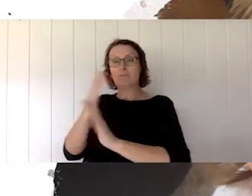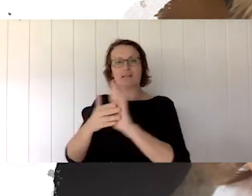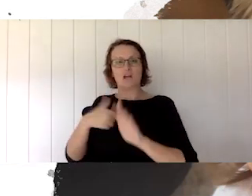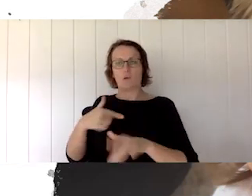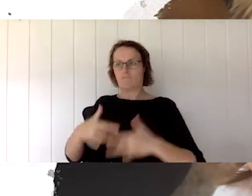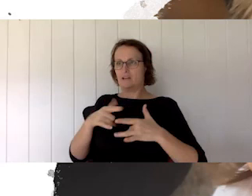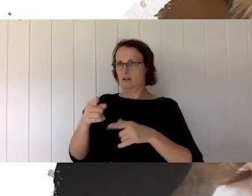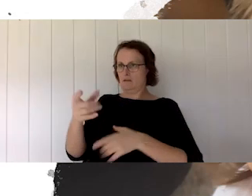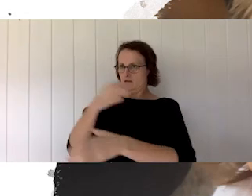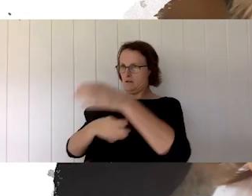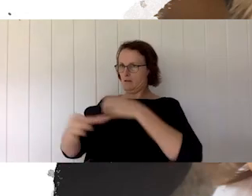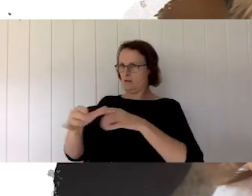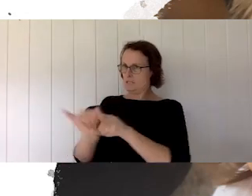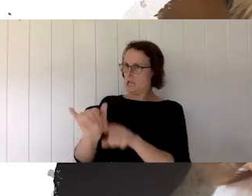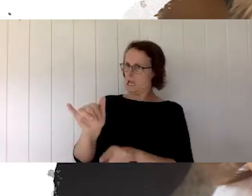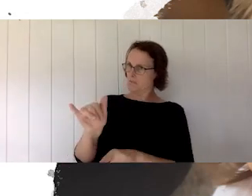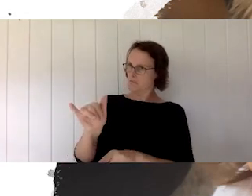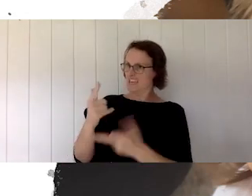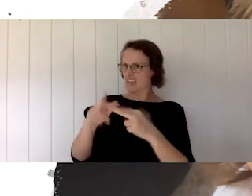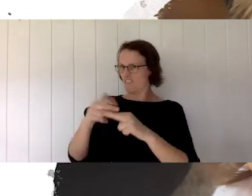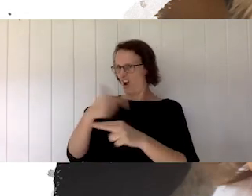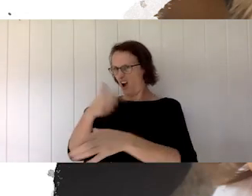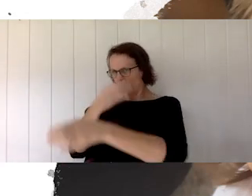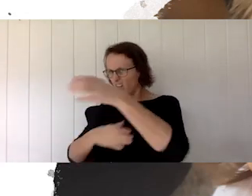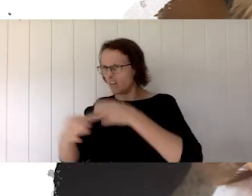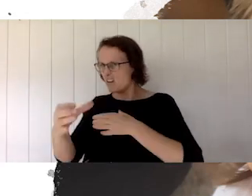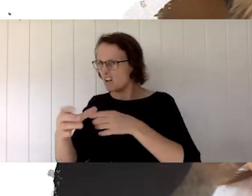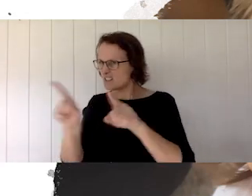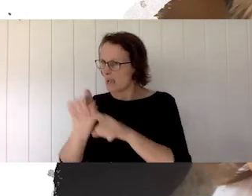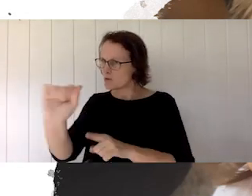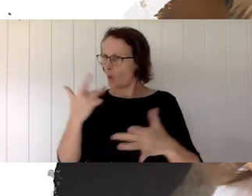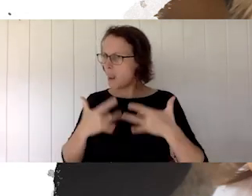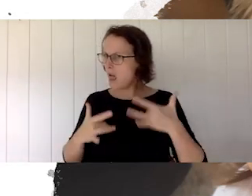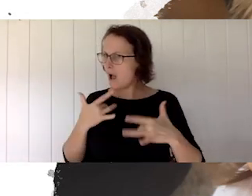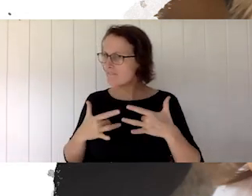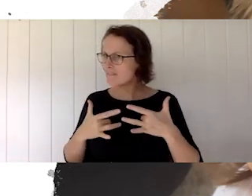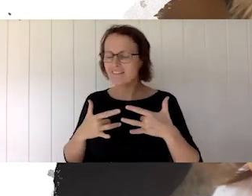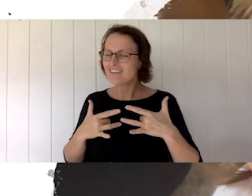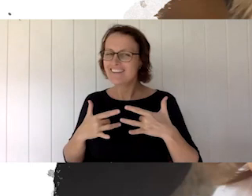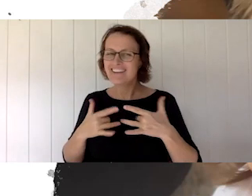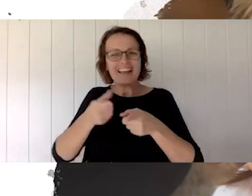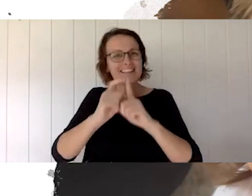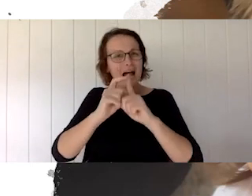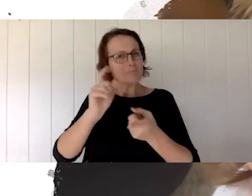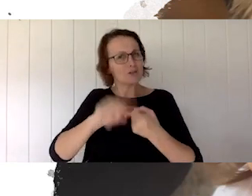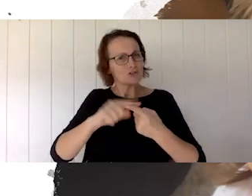challenge here is that, when I walk in someone else's shoes, I still